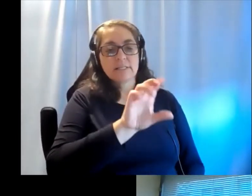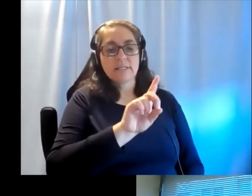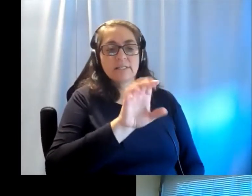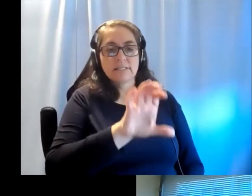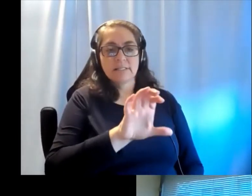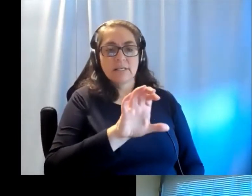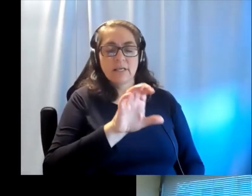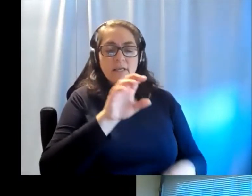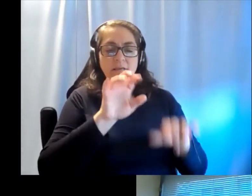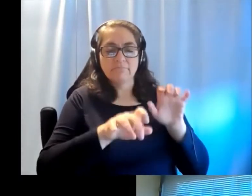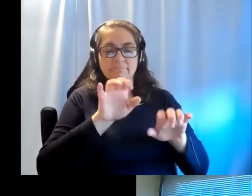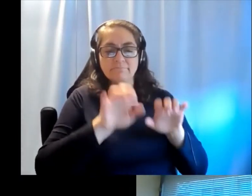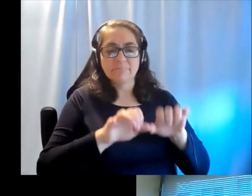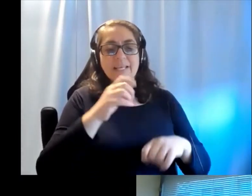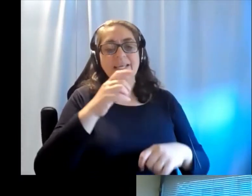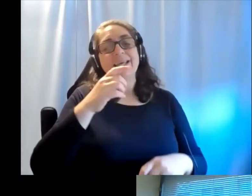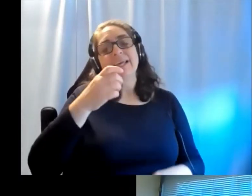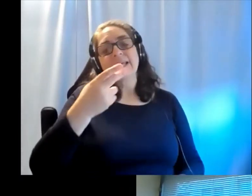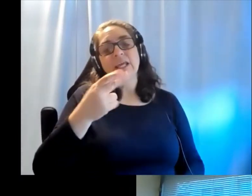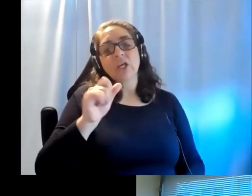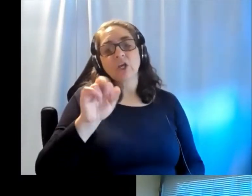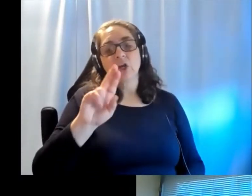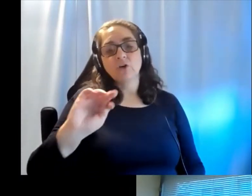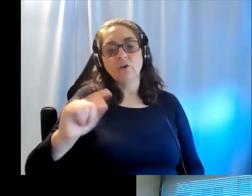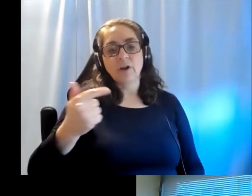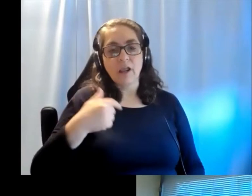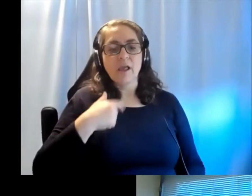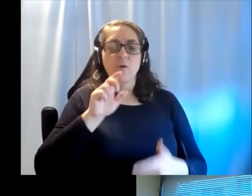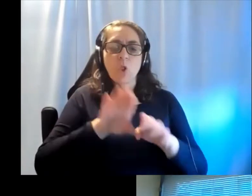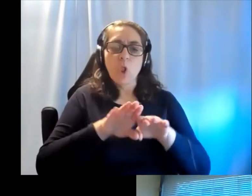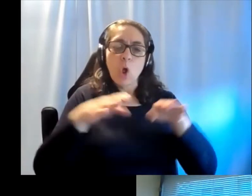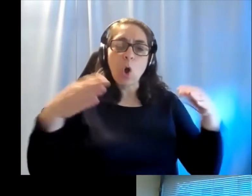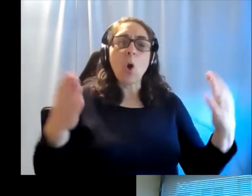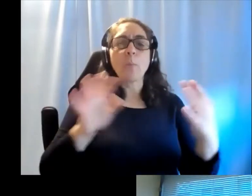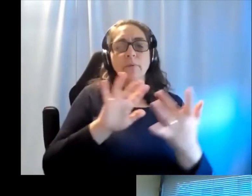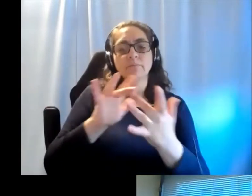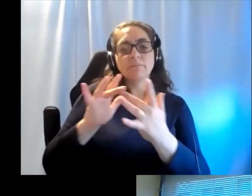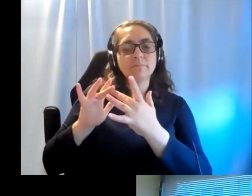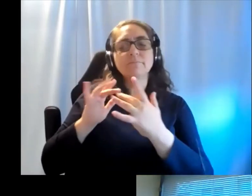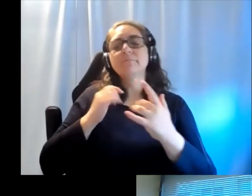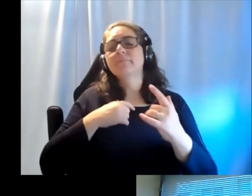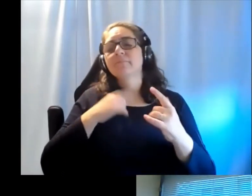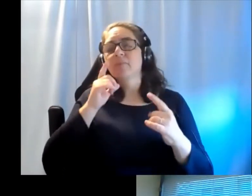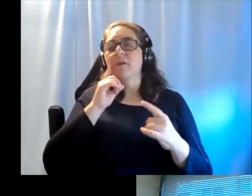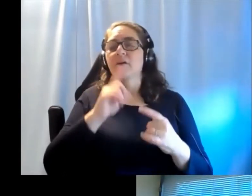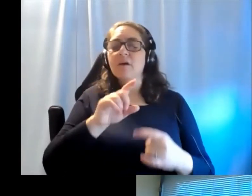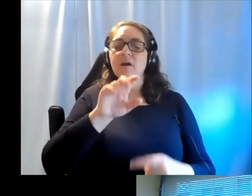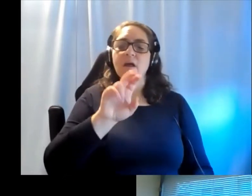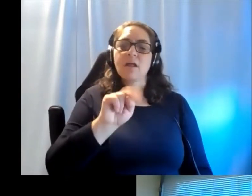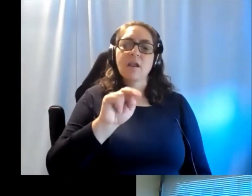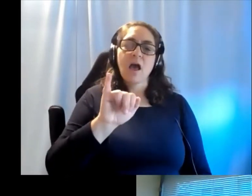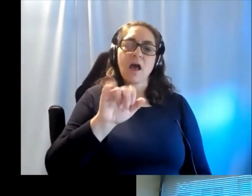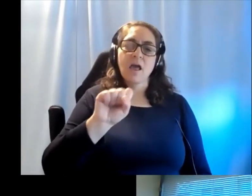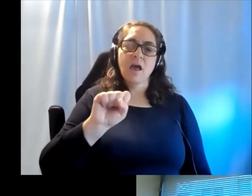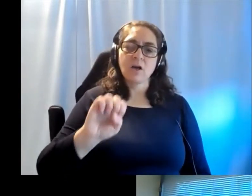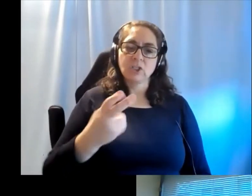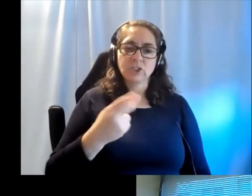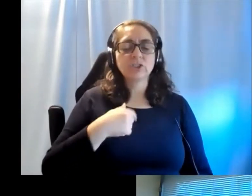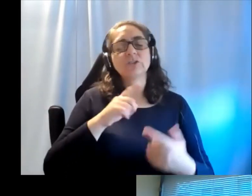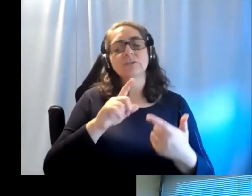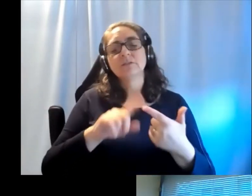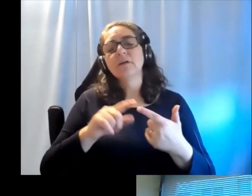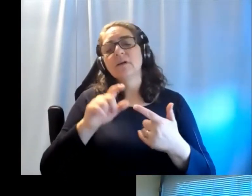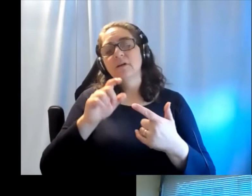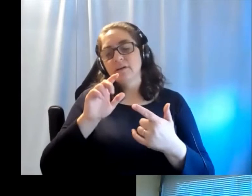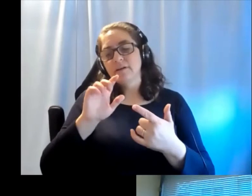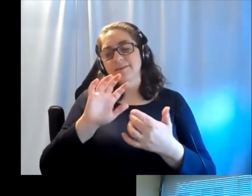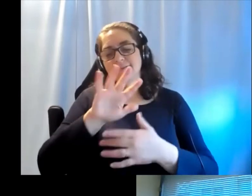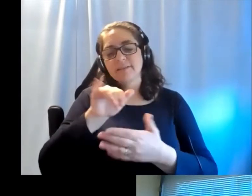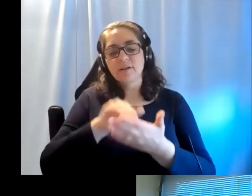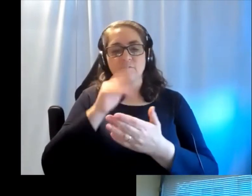portal that will give you a link to the National Center for Environmental Health: